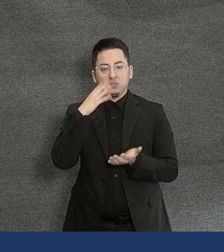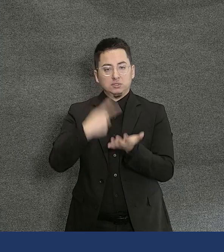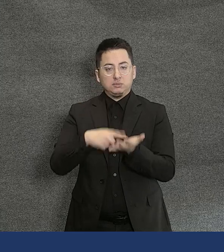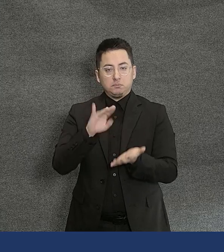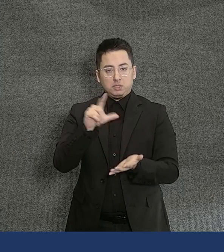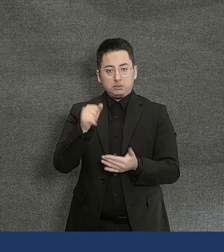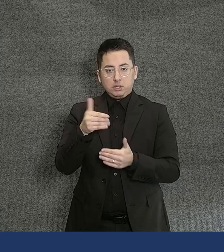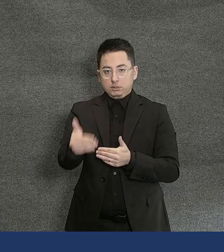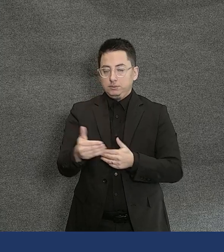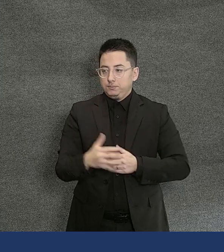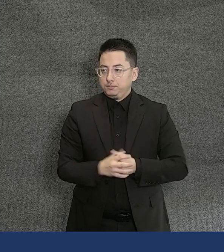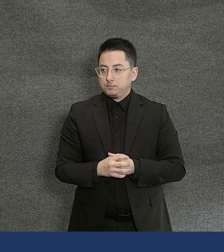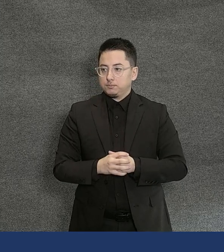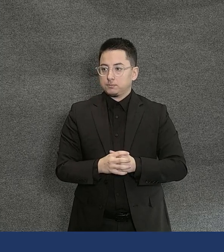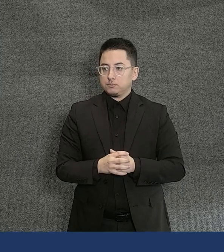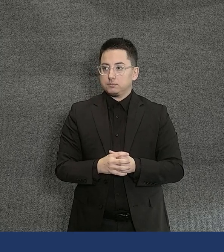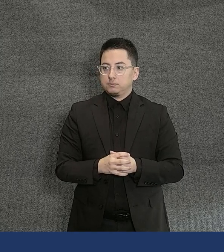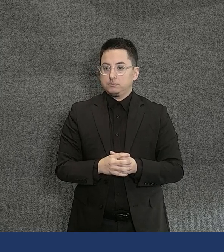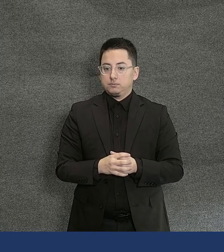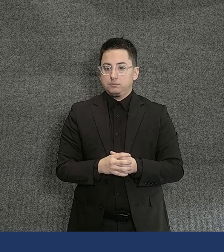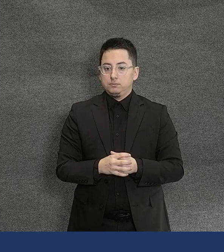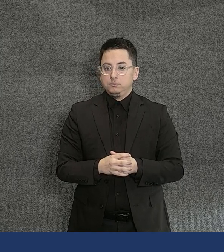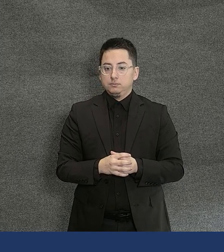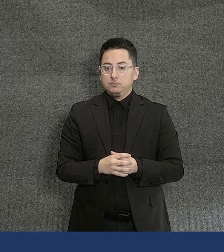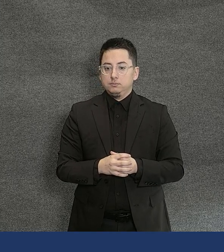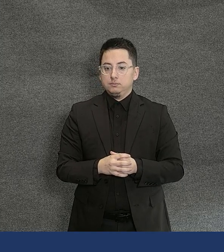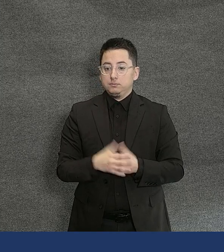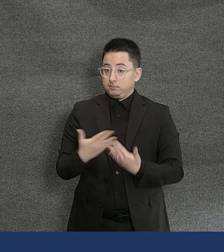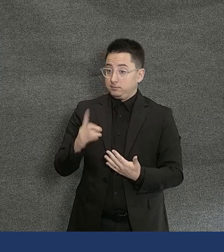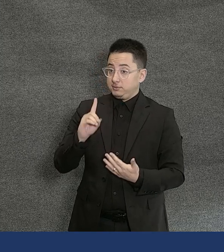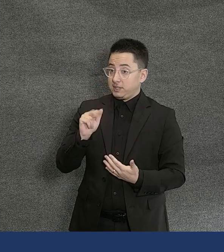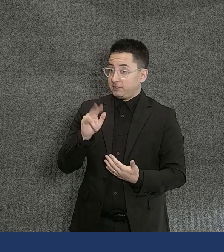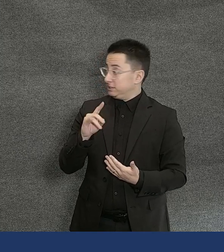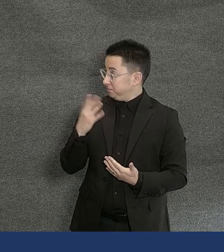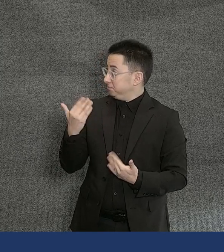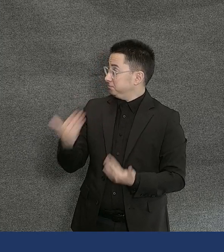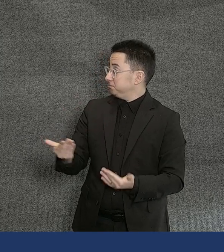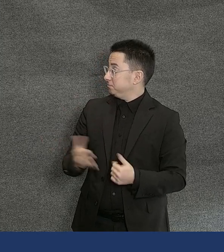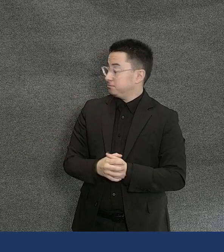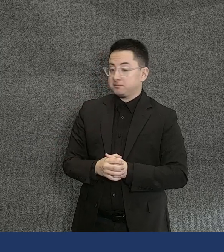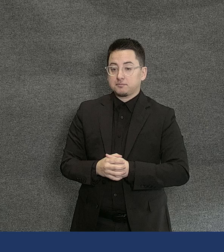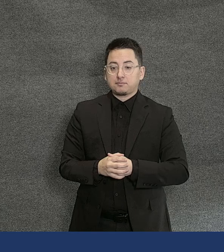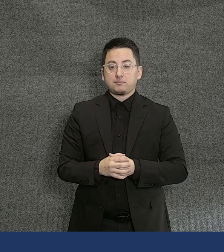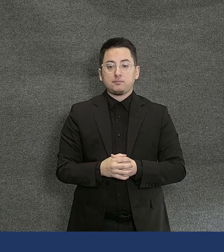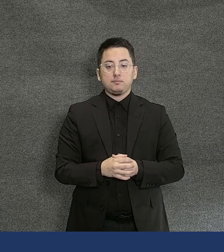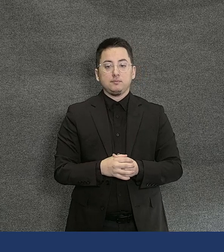By all means, please do. So I want to start with the bill that Senator Hoffman is carrying in the Senate that